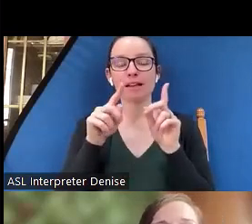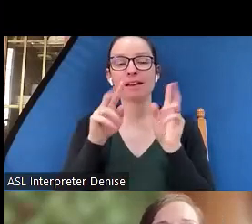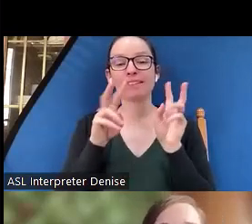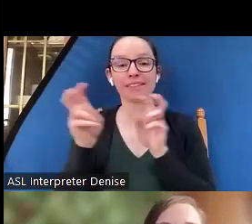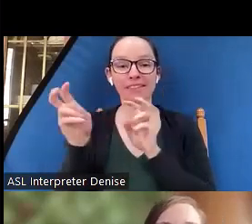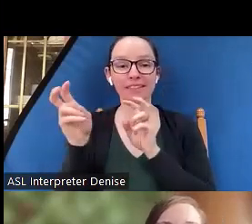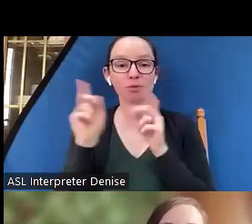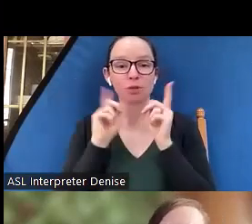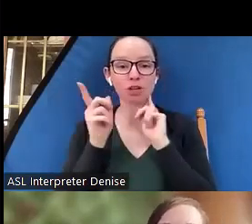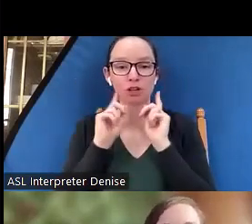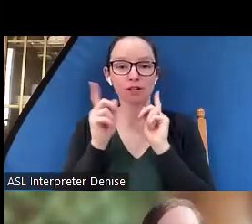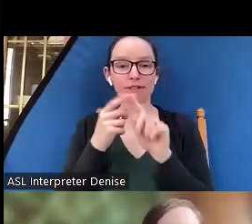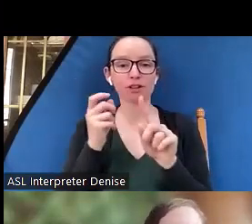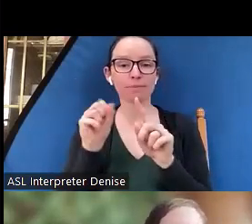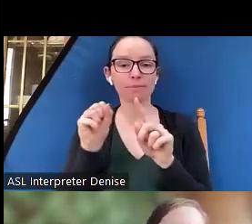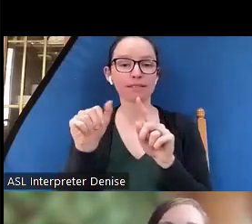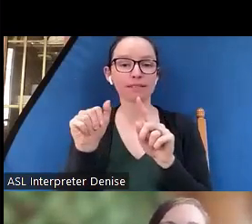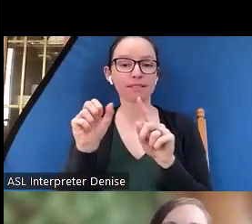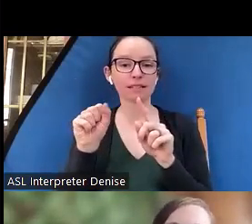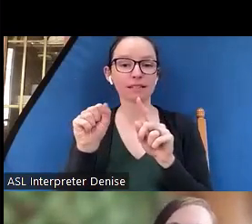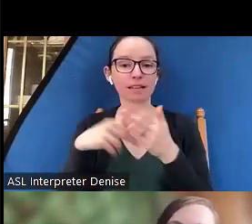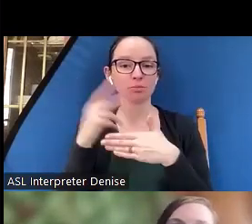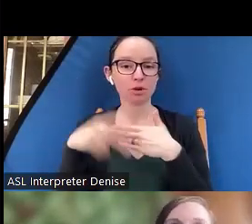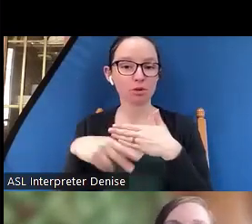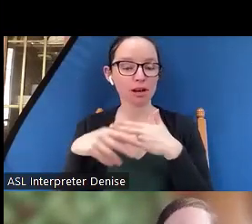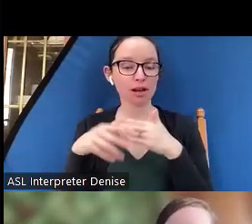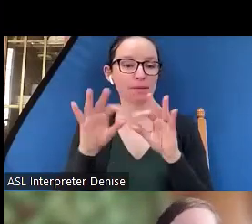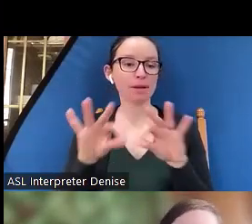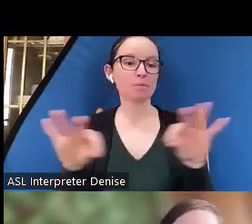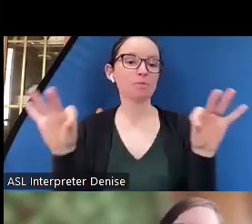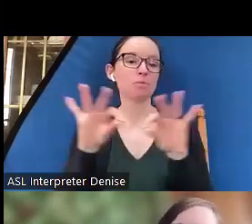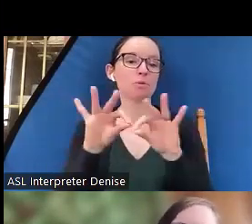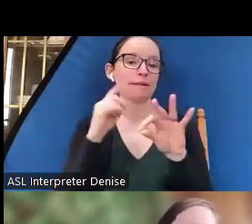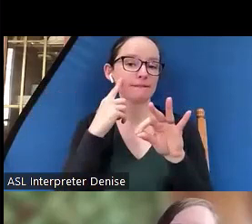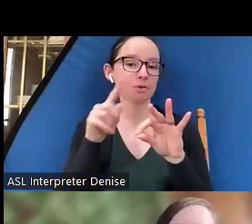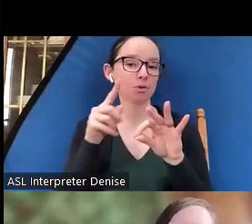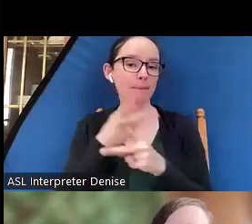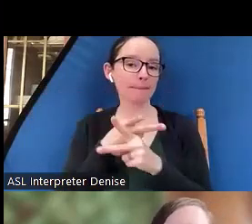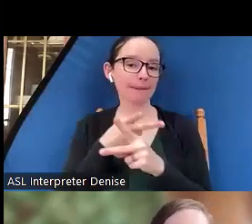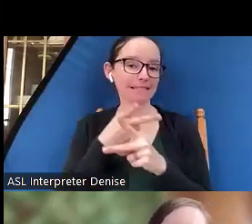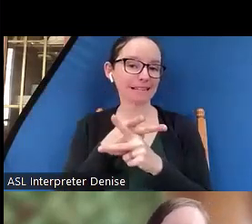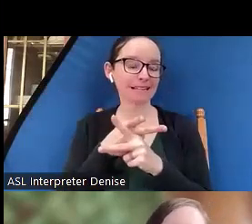really important for maintaining and supporting effective team